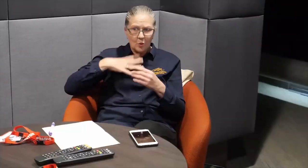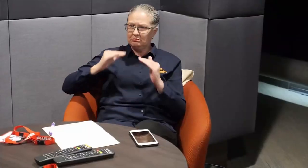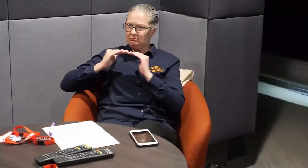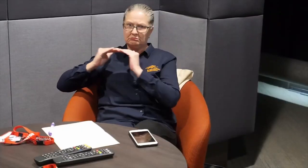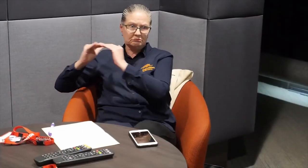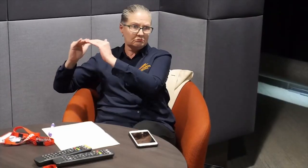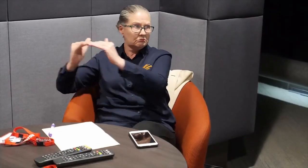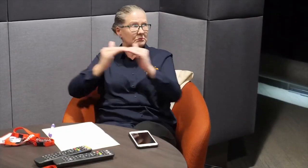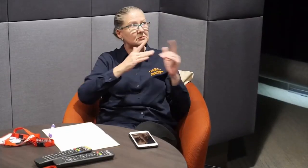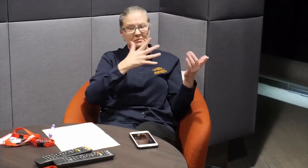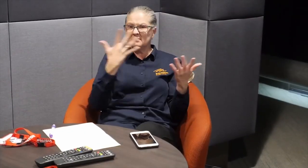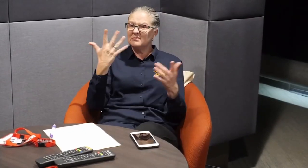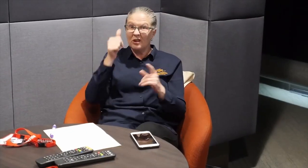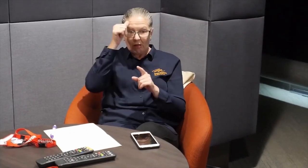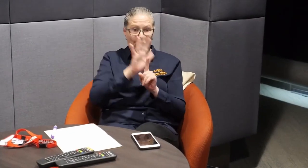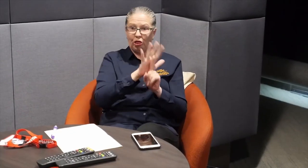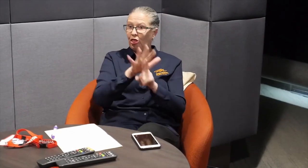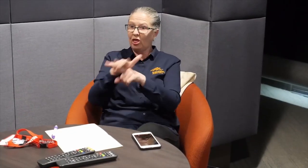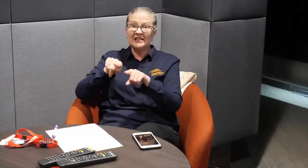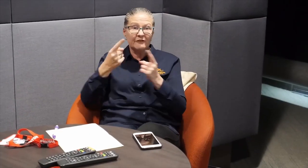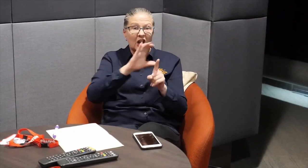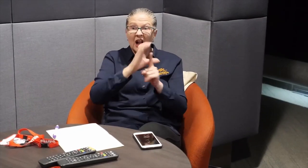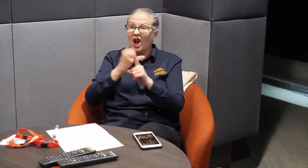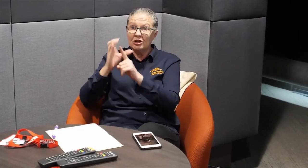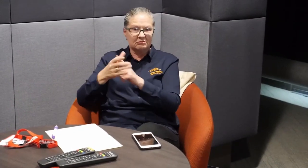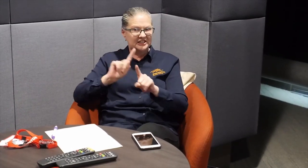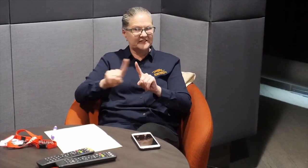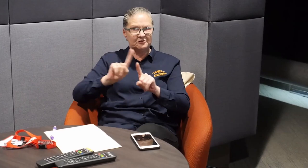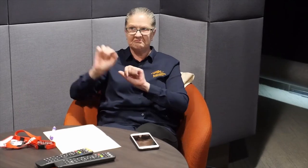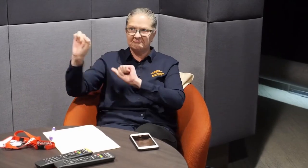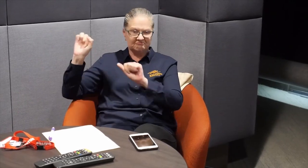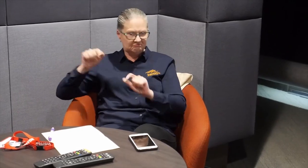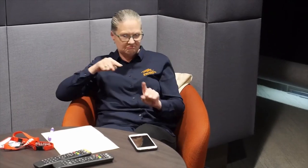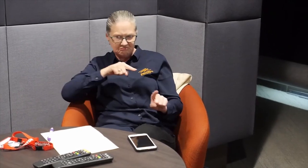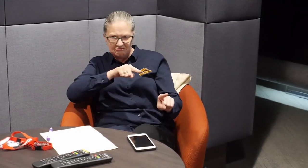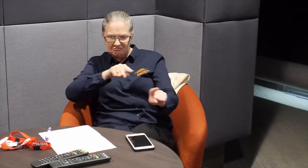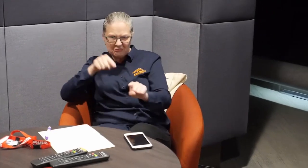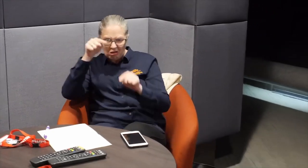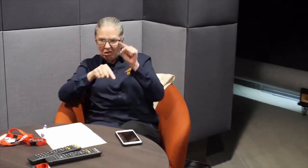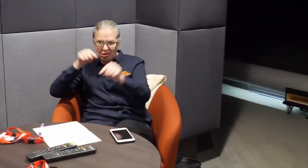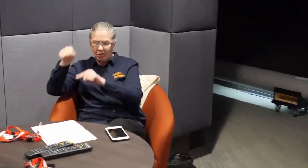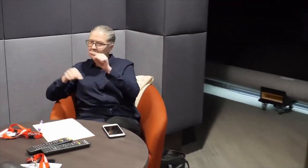I want equality. We need to stop oppressing and marginalizing one another.